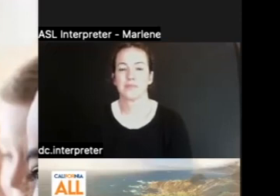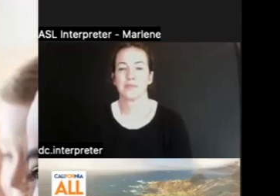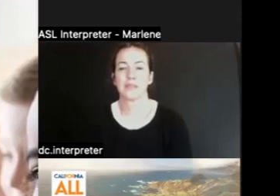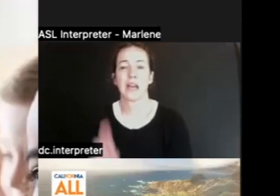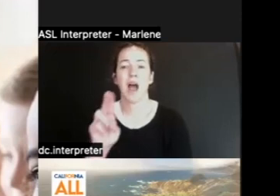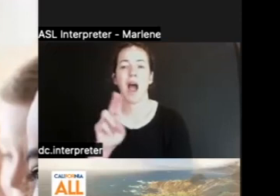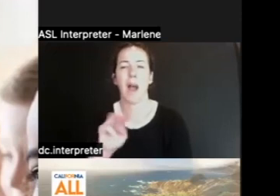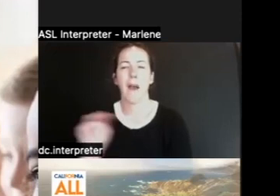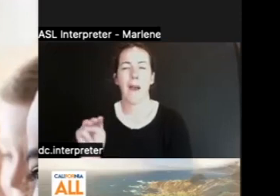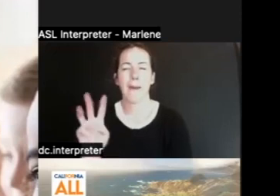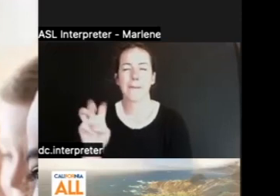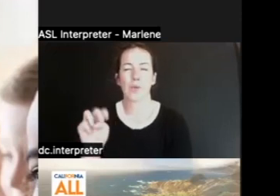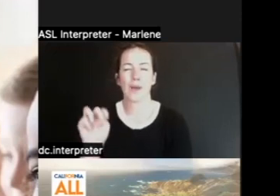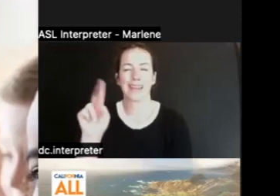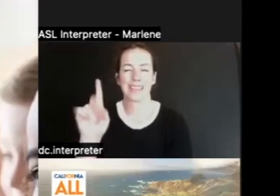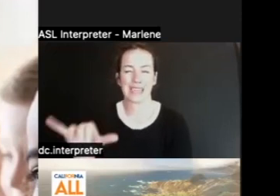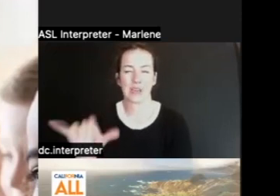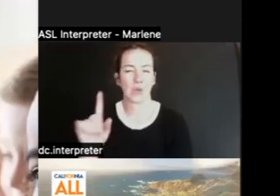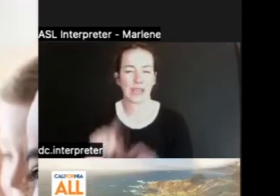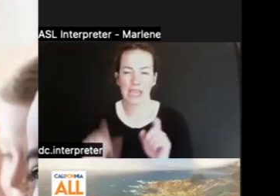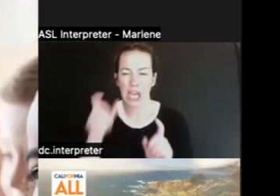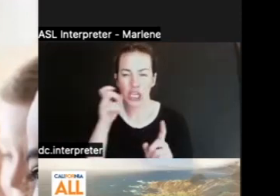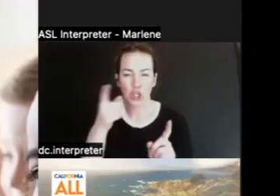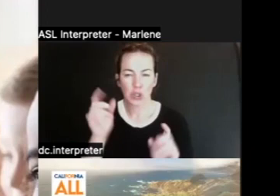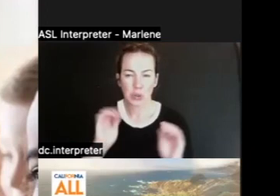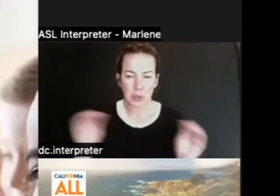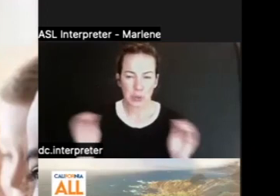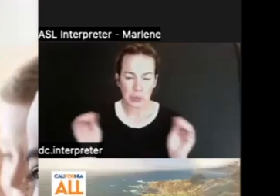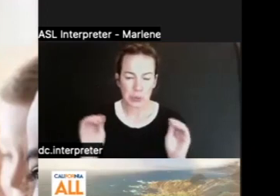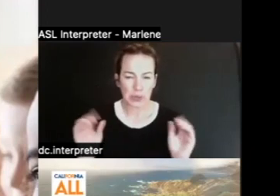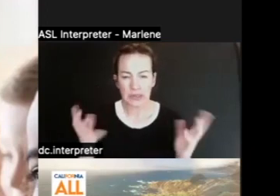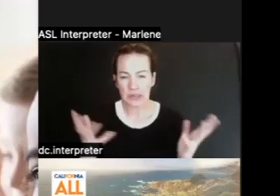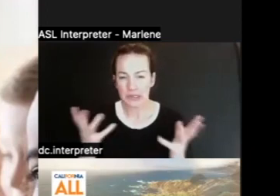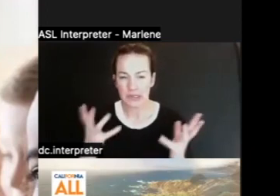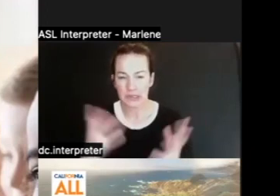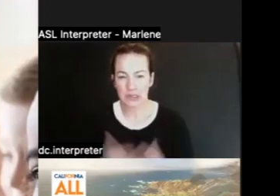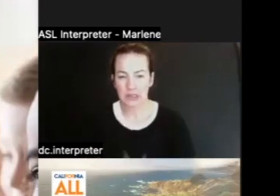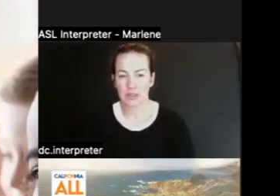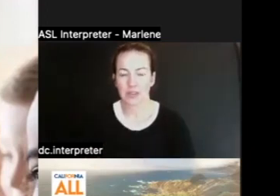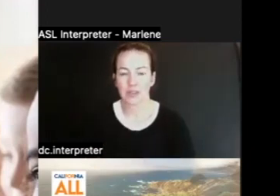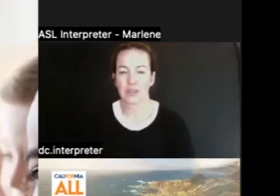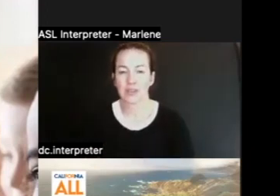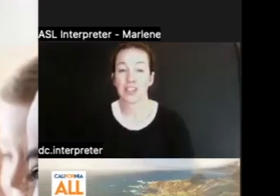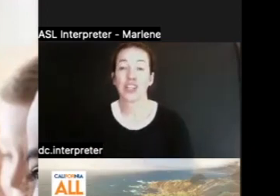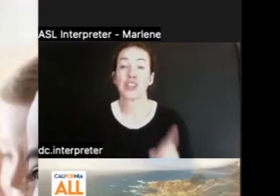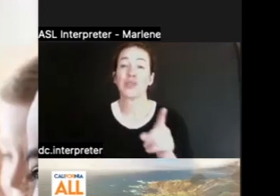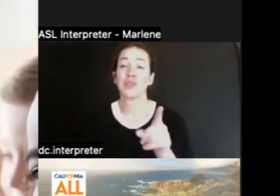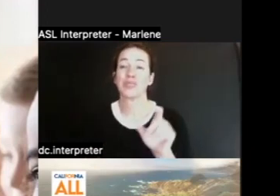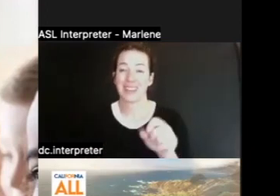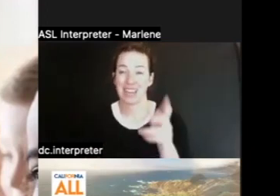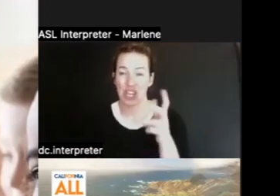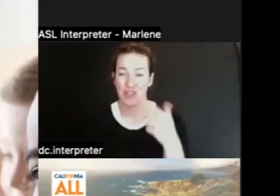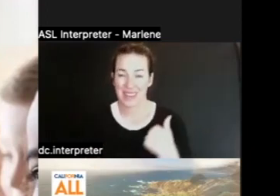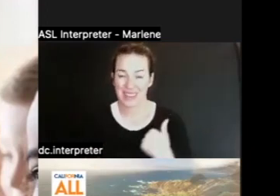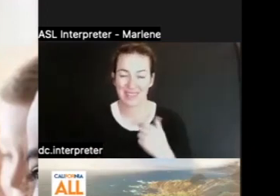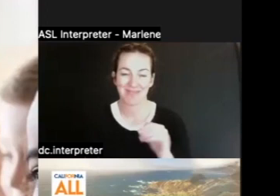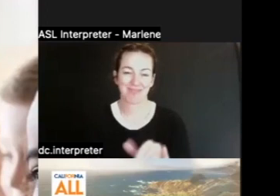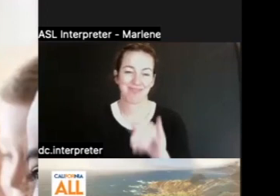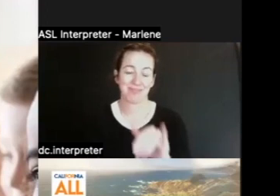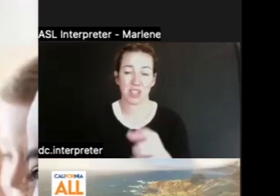Wendy, we are not hearing anything from you. Now you can hear me. Do you want to put it in